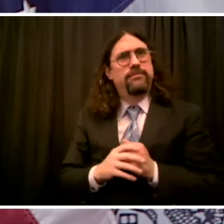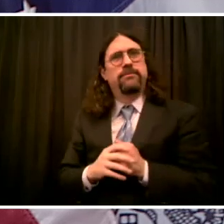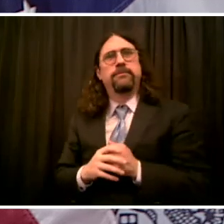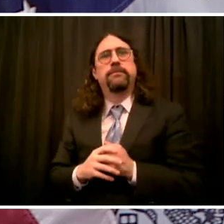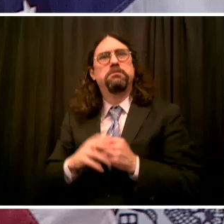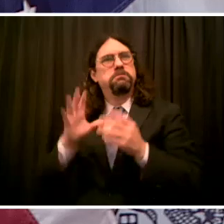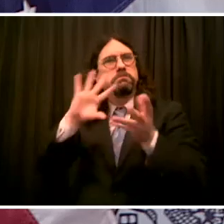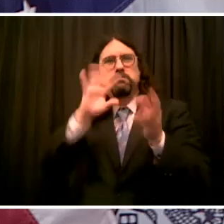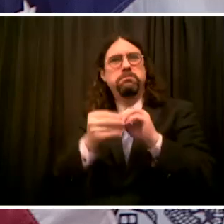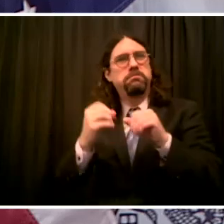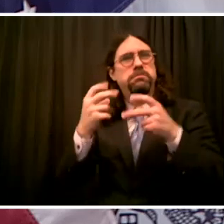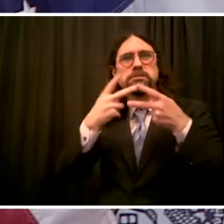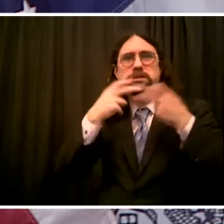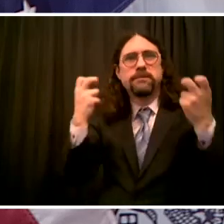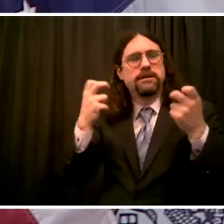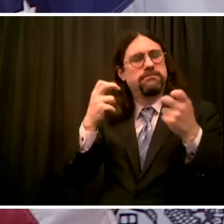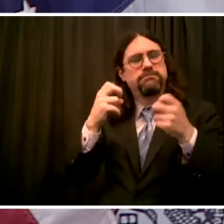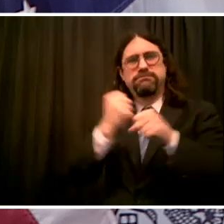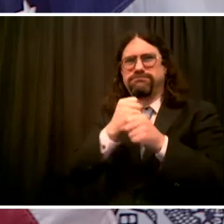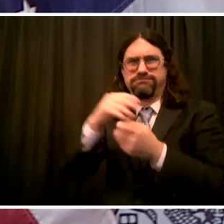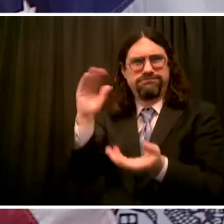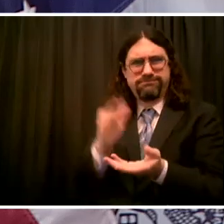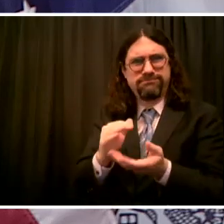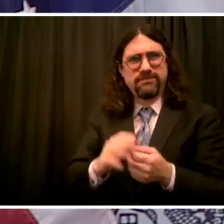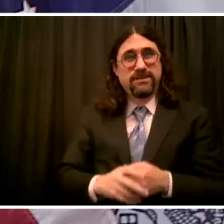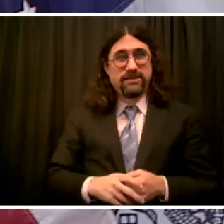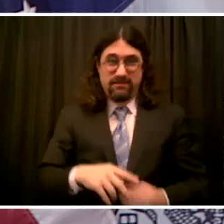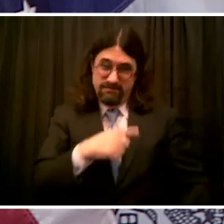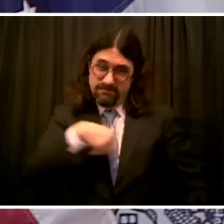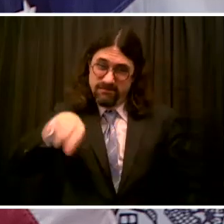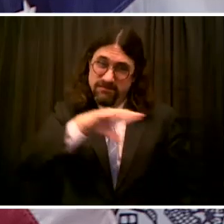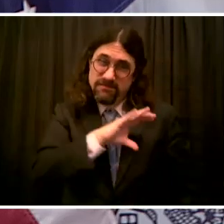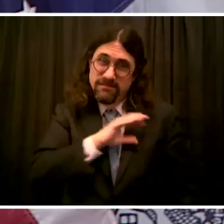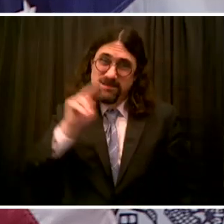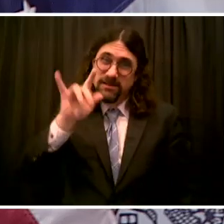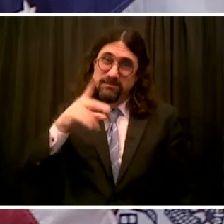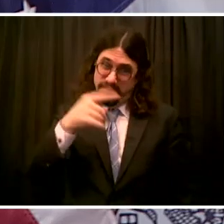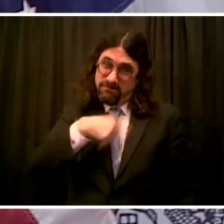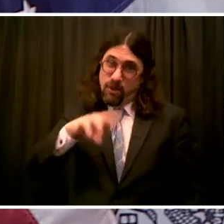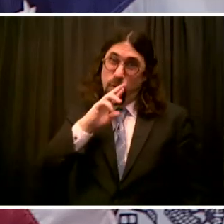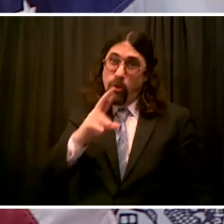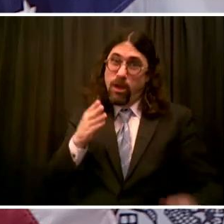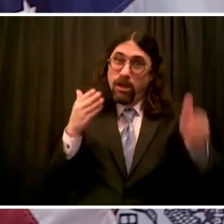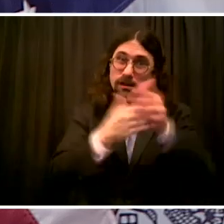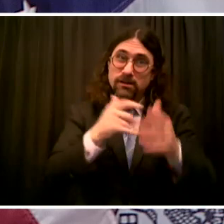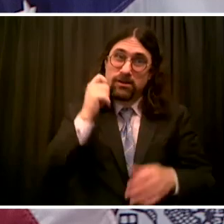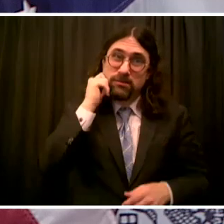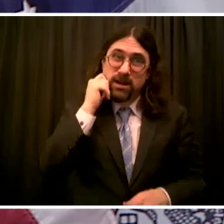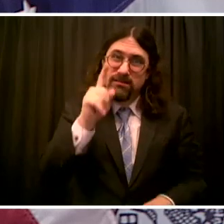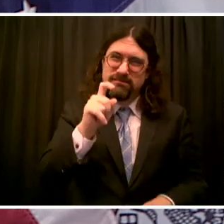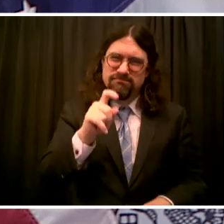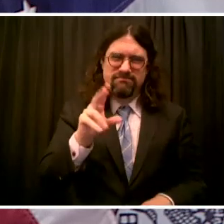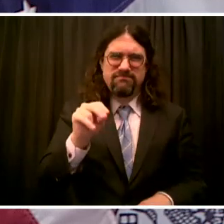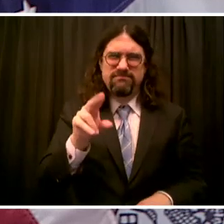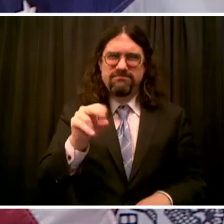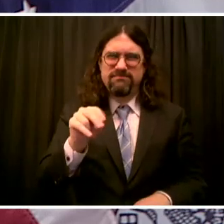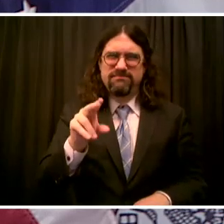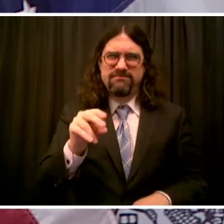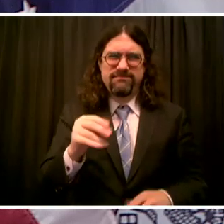ARE EITHER AT OR NEAR HISTORIC OLWS. I DON'T THINK THT AANYONE WOULD SAY WE'RE RACIST